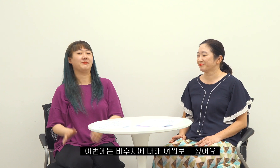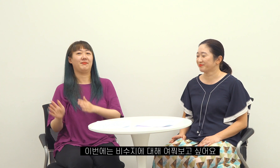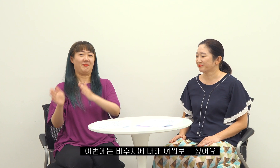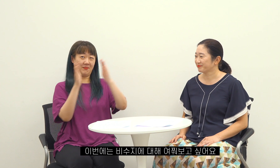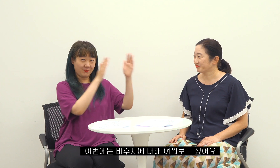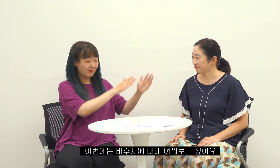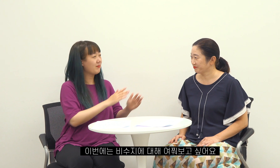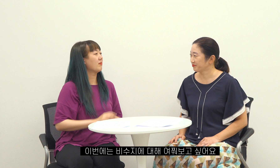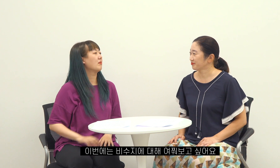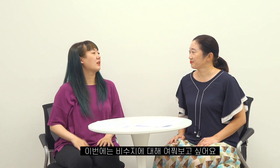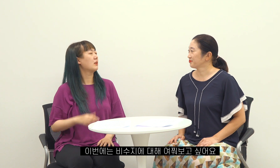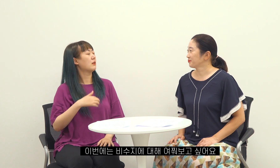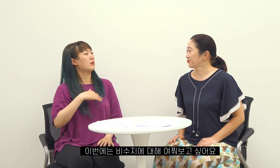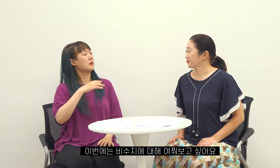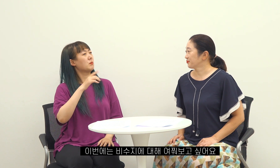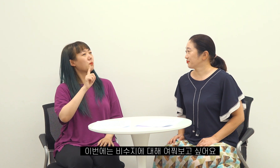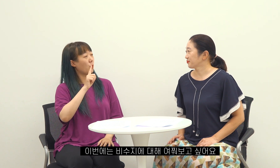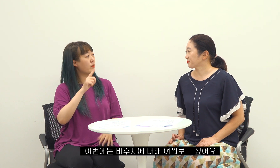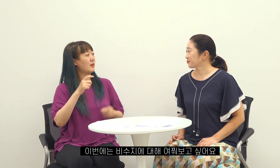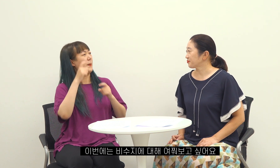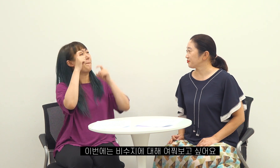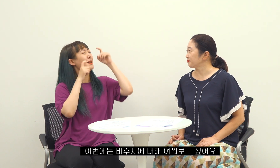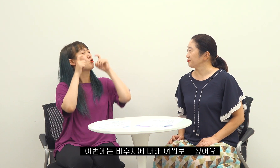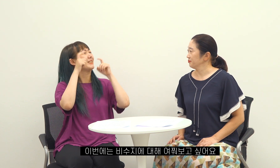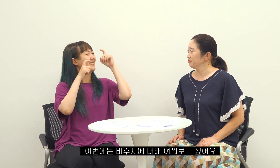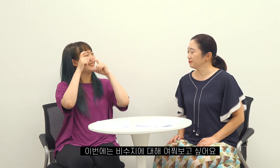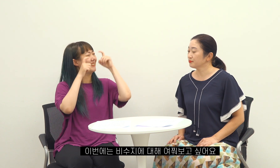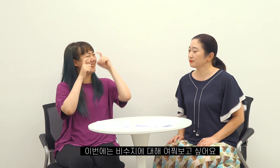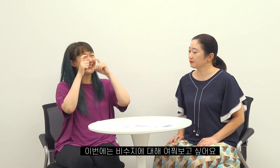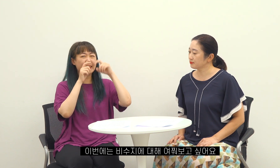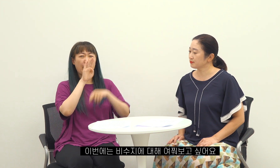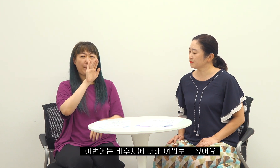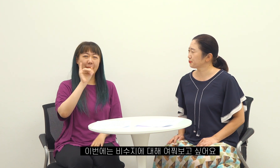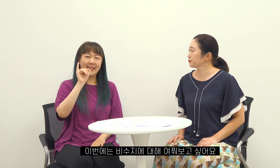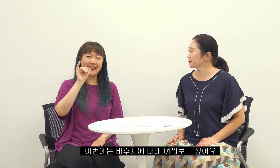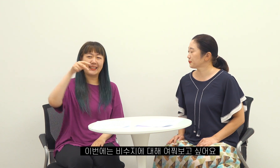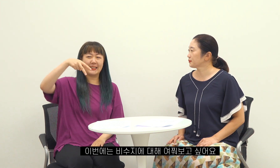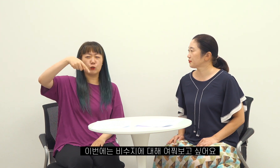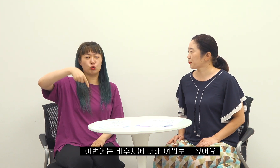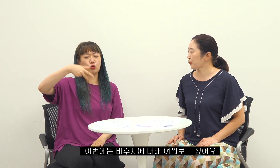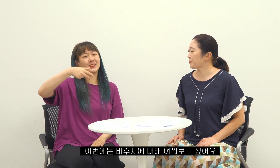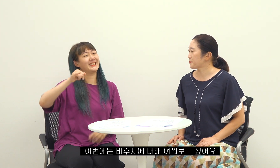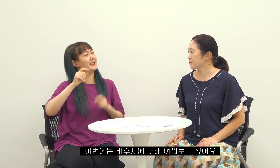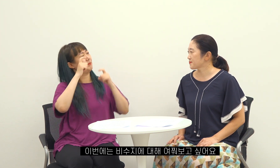This time I want to ask you about Bisuji (Non-Manual Signals).